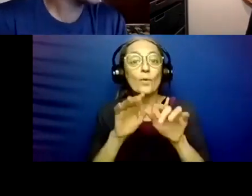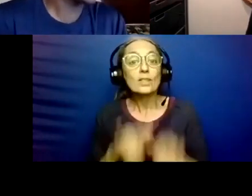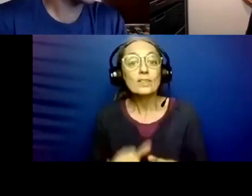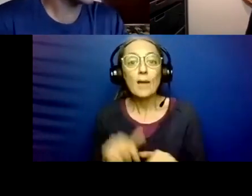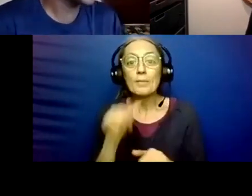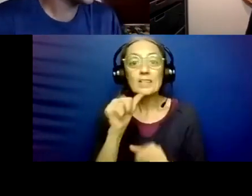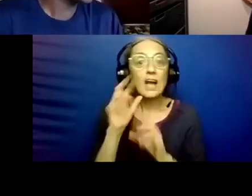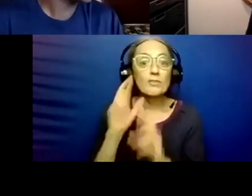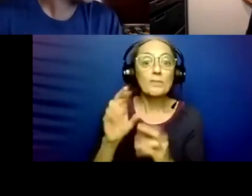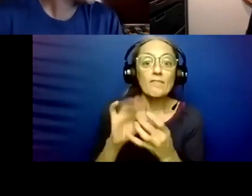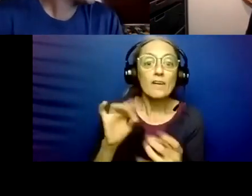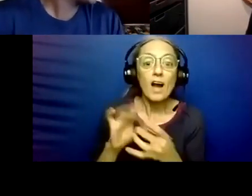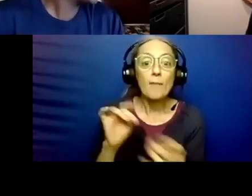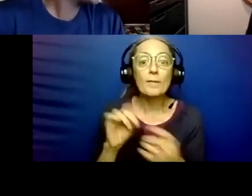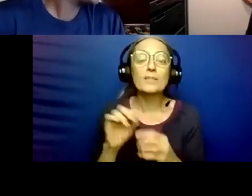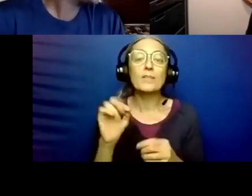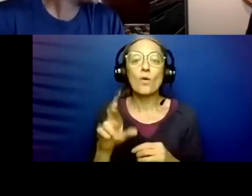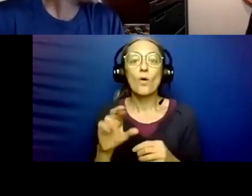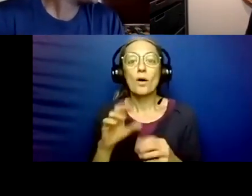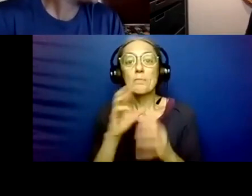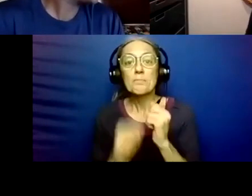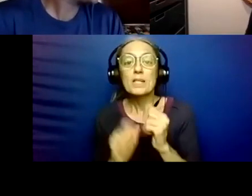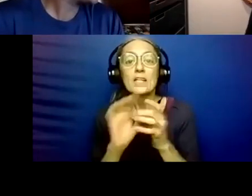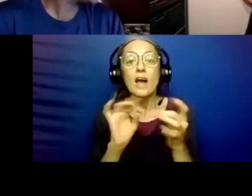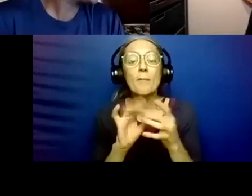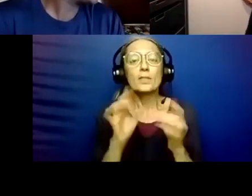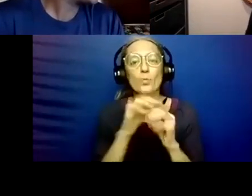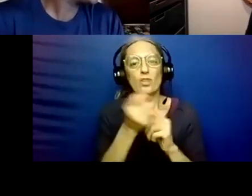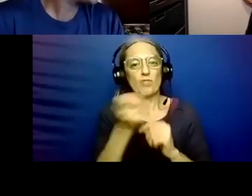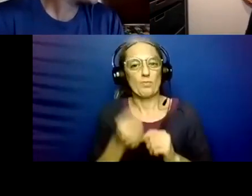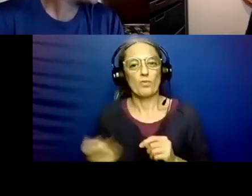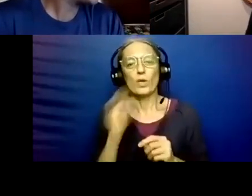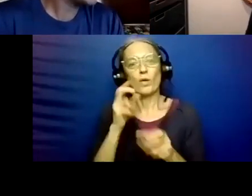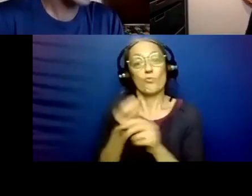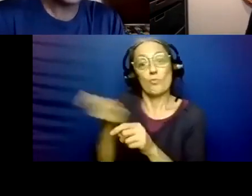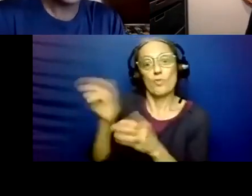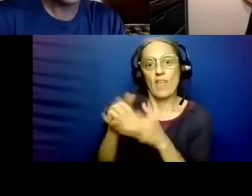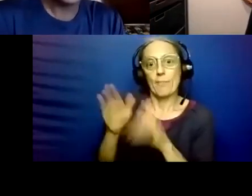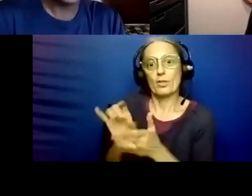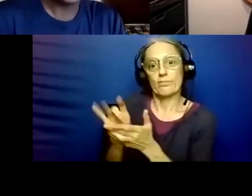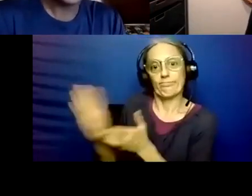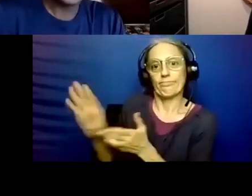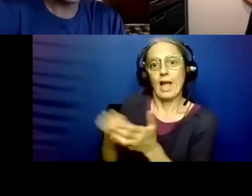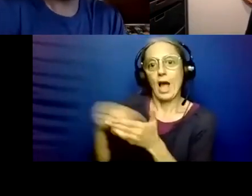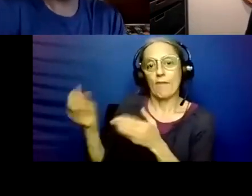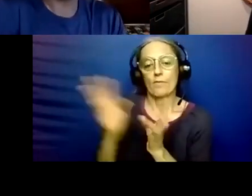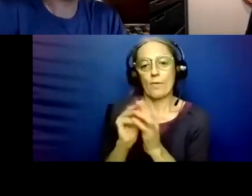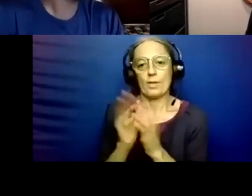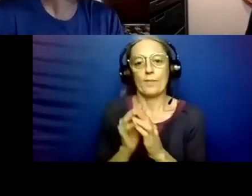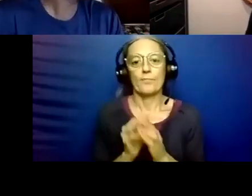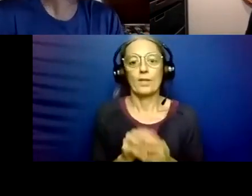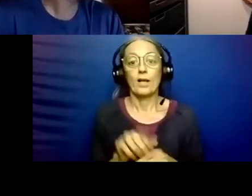we will remove them from the webinar. To turn on the live captions, click on the CC button